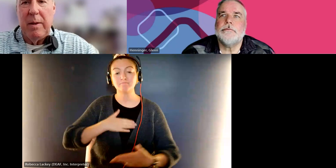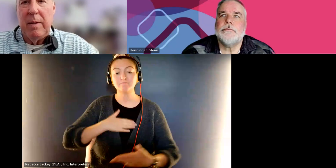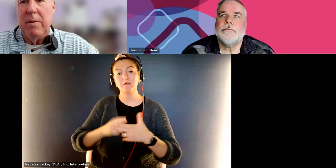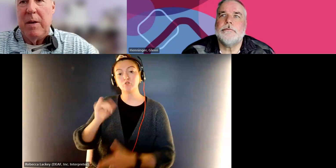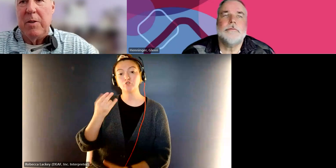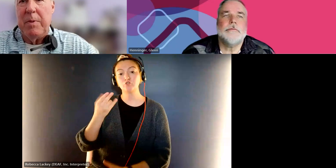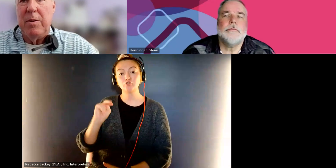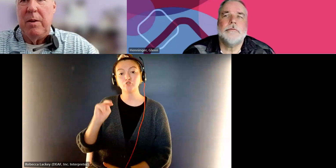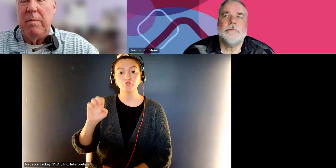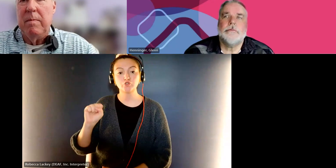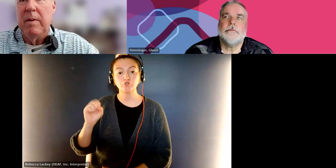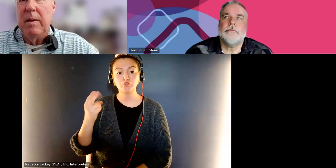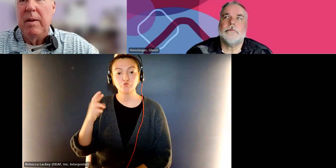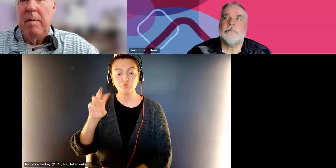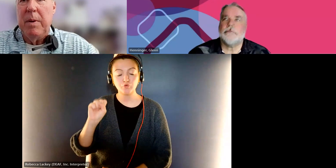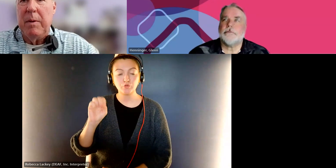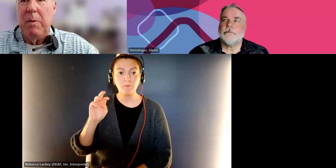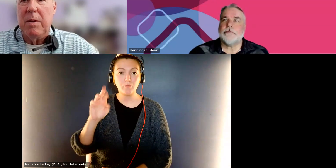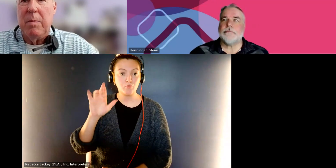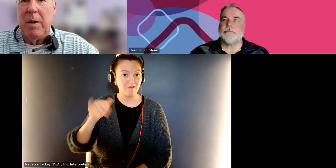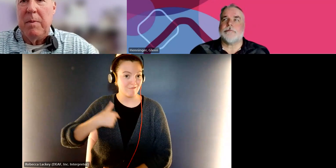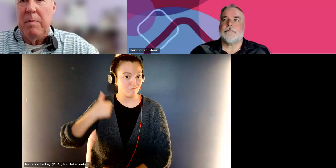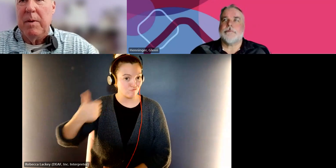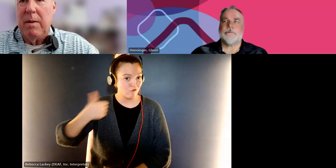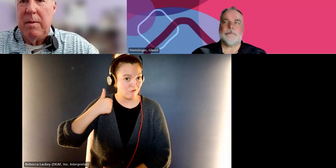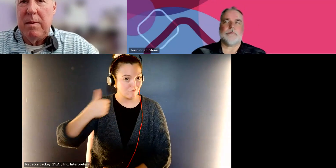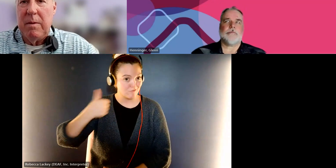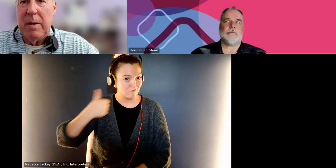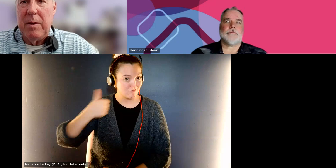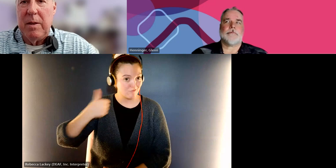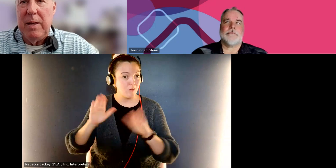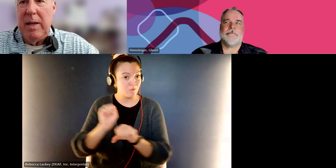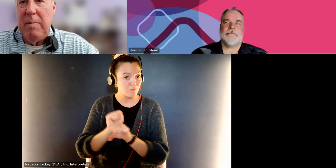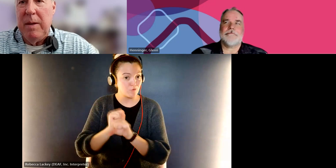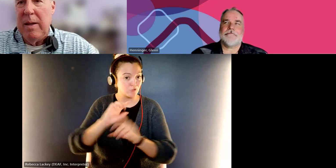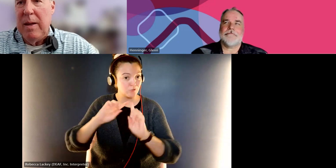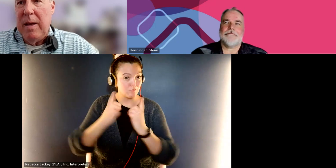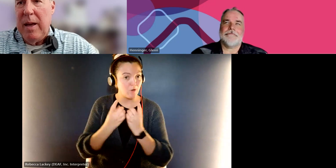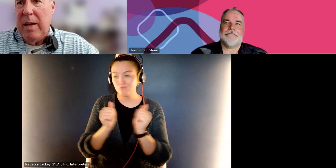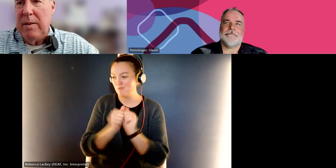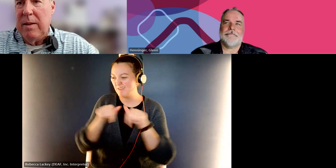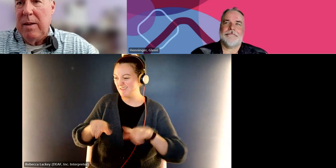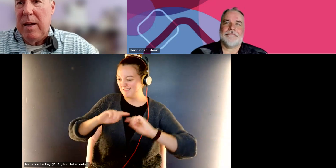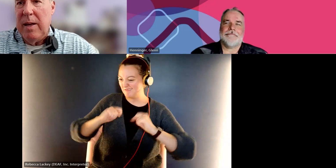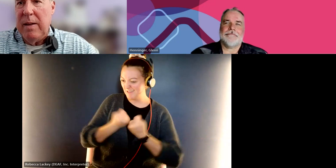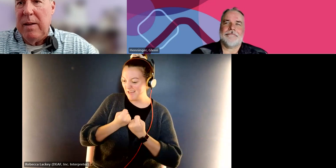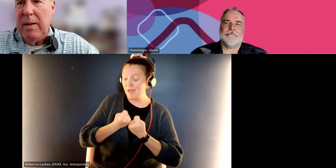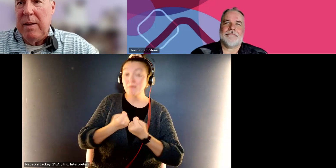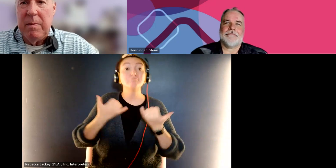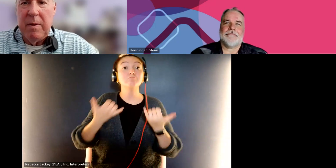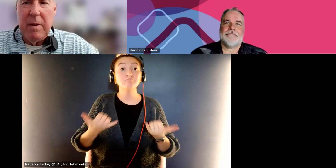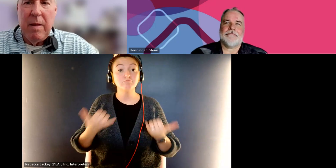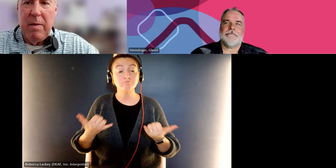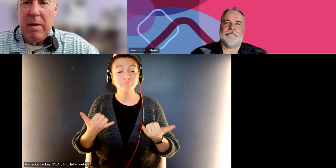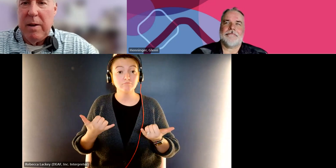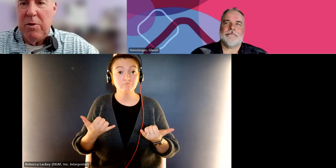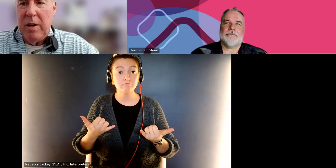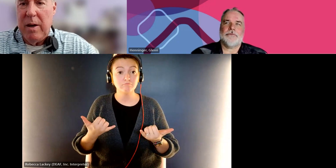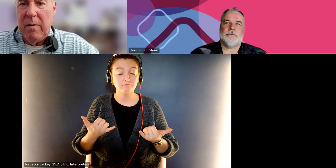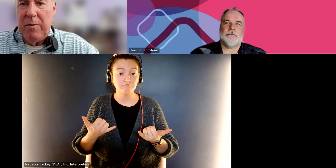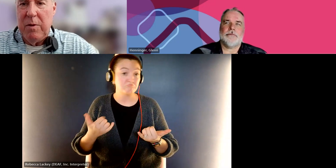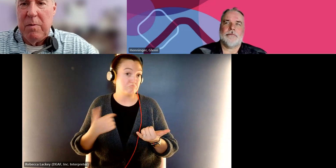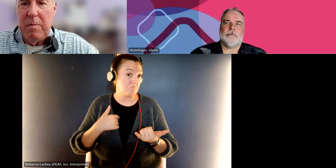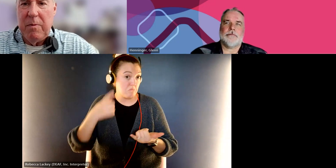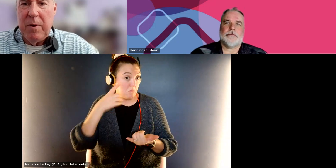I'm in the transportation Public Works department with the rest of the team and